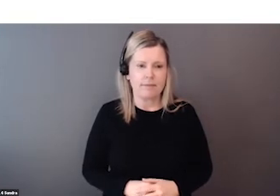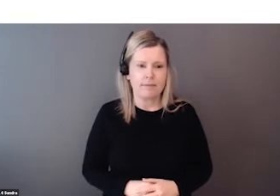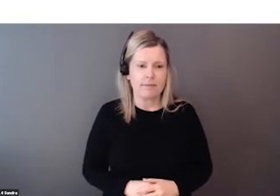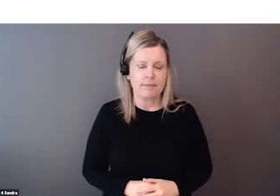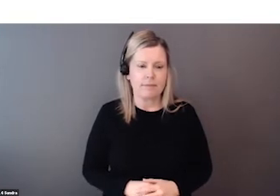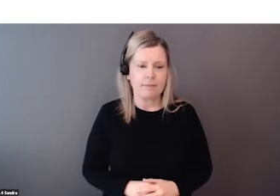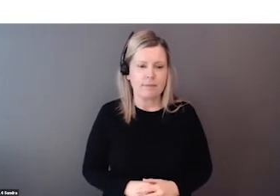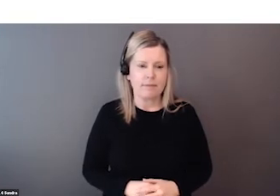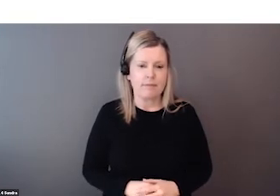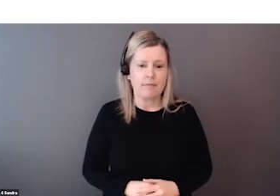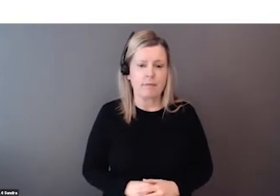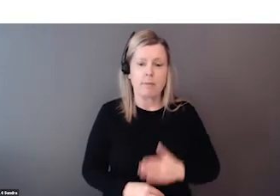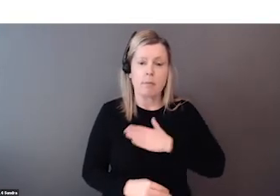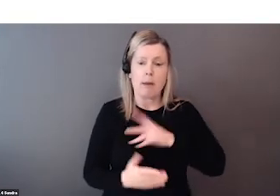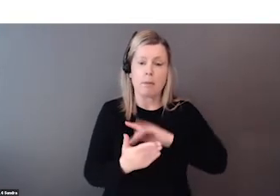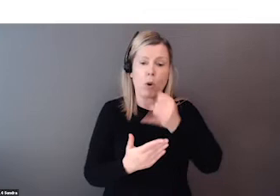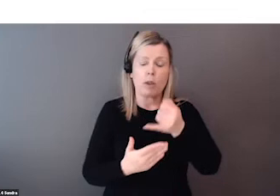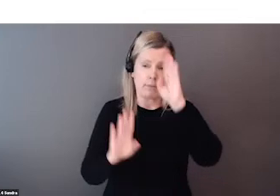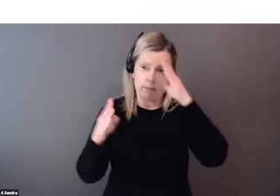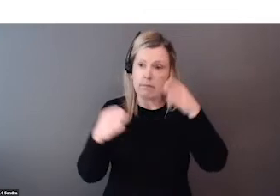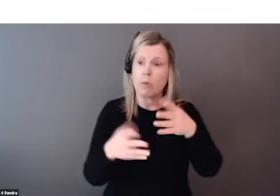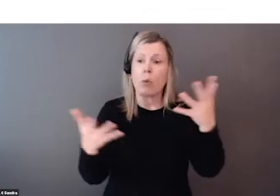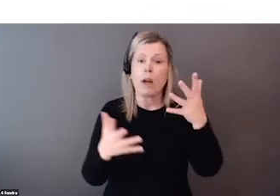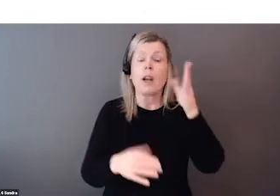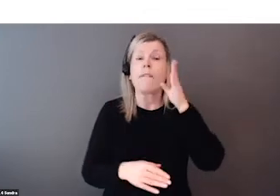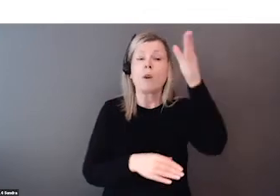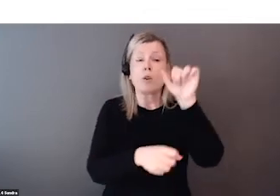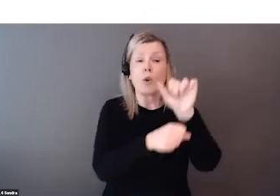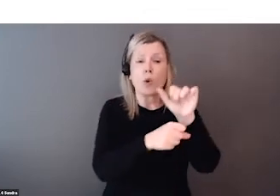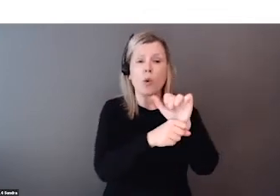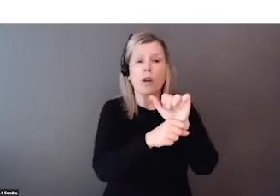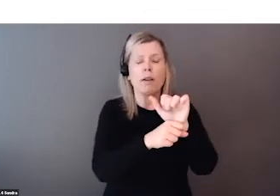Our project concerns the future of work and equitable digital systems.